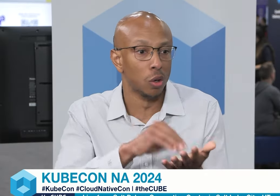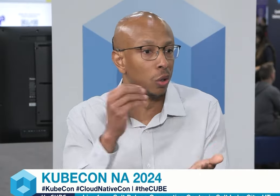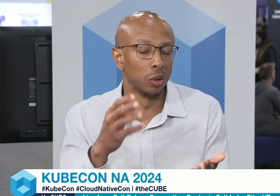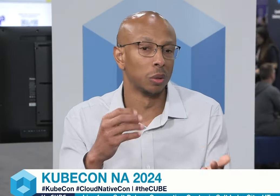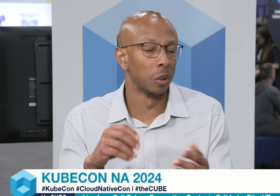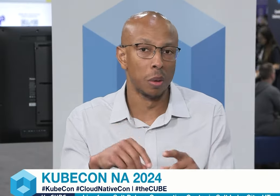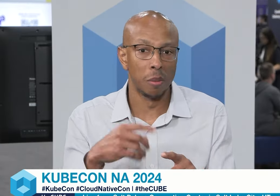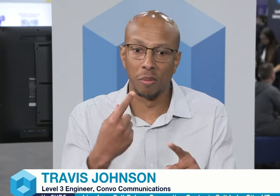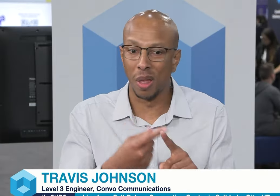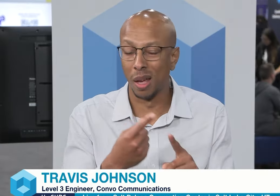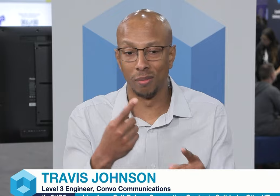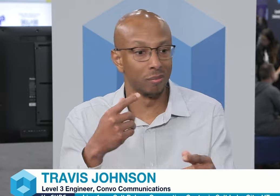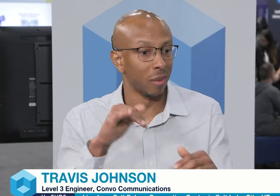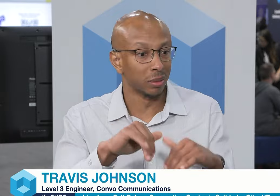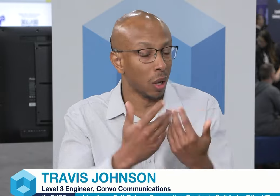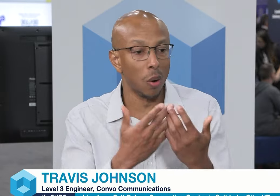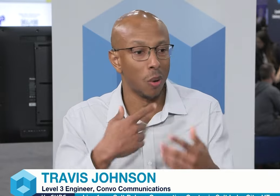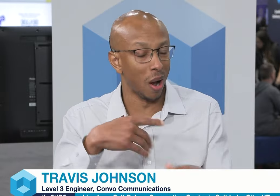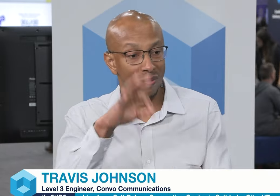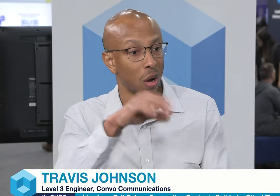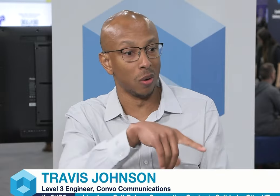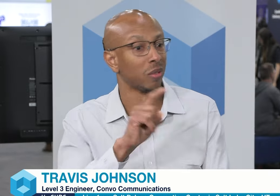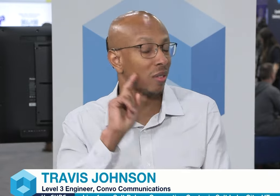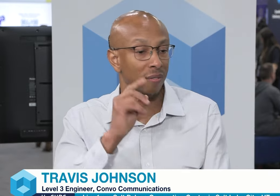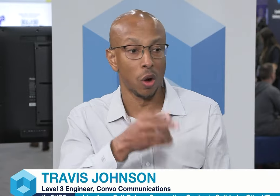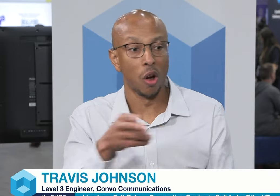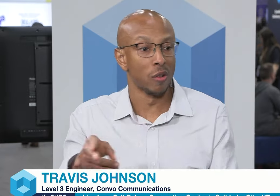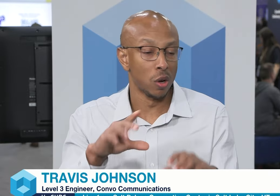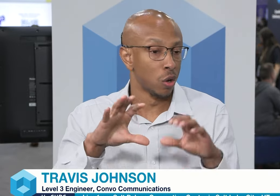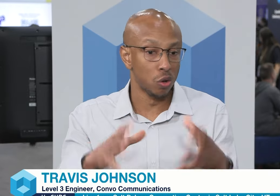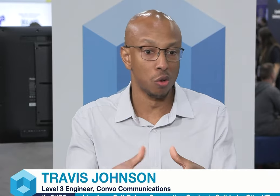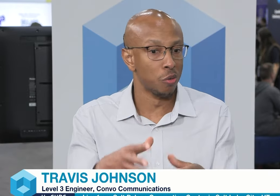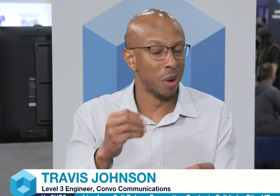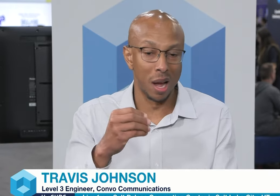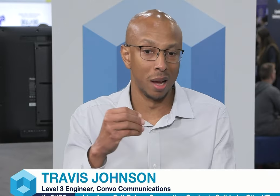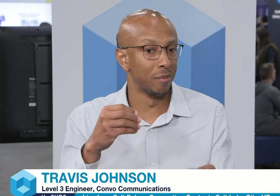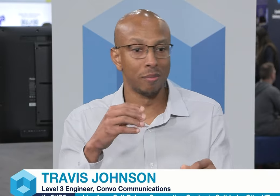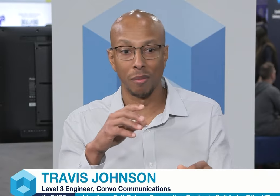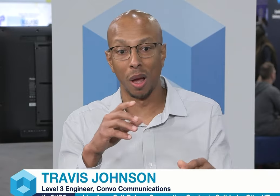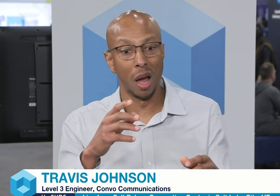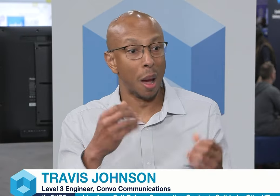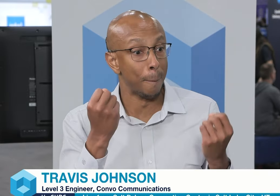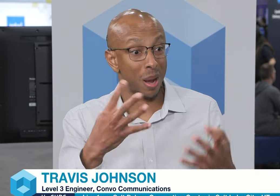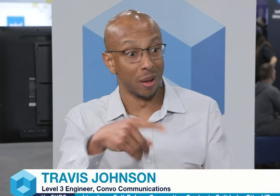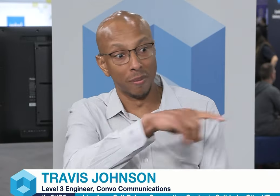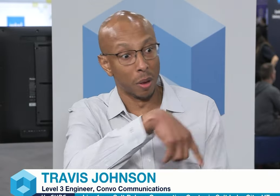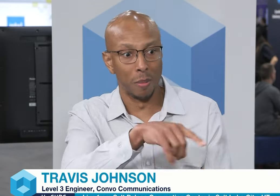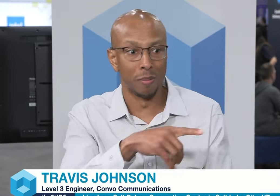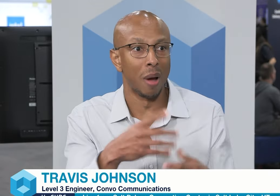And so I was just looking forward to learning more about Kubernetes and the Deaf and Hard of Hearing Working Group